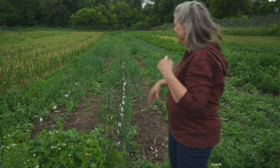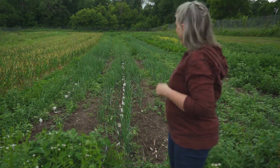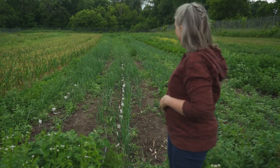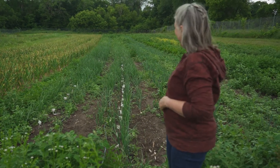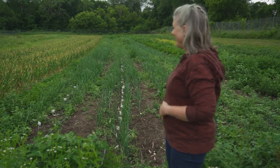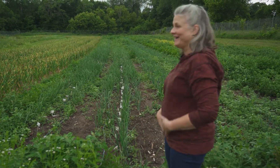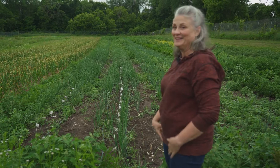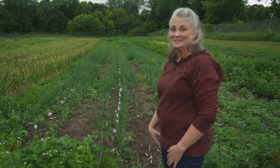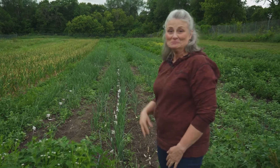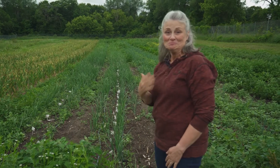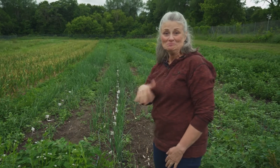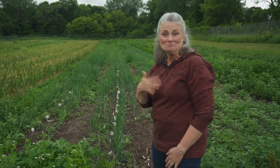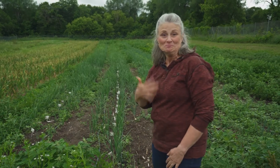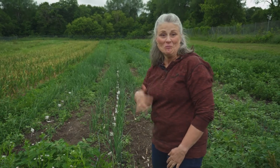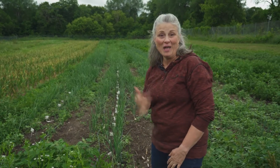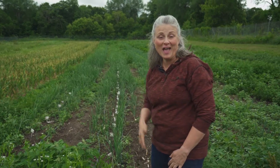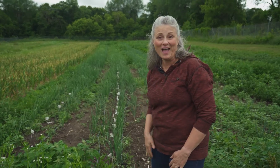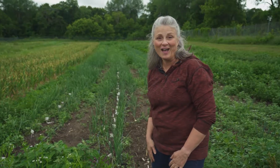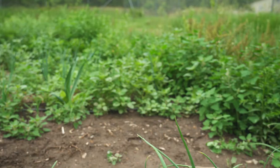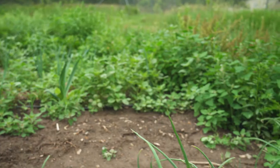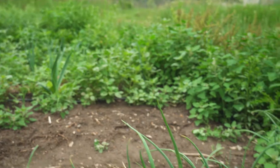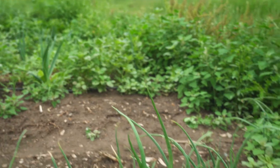Let's see, we have one here and one next to it, wow!